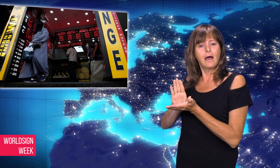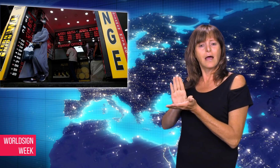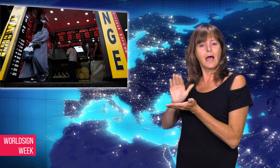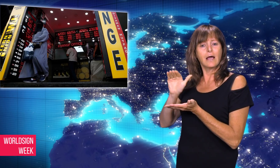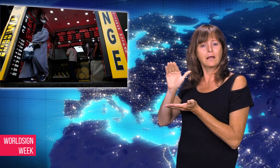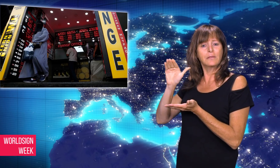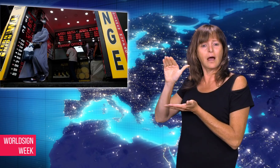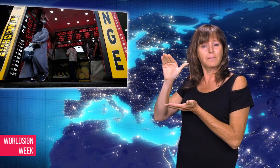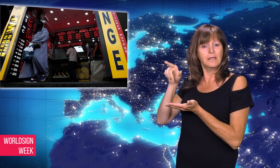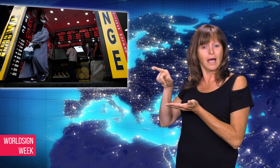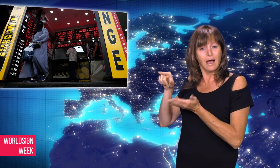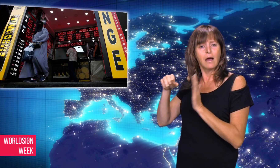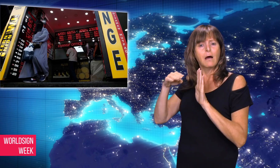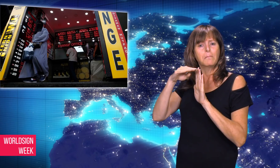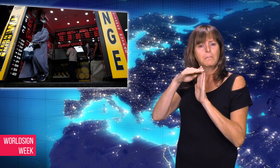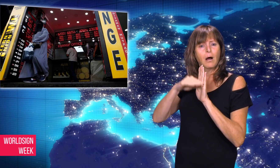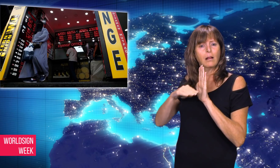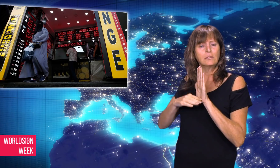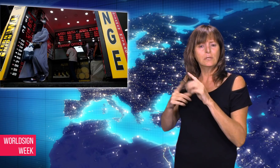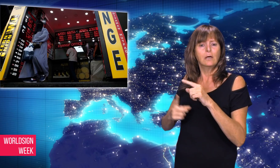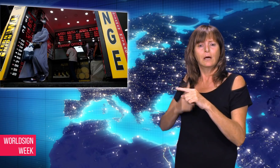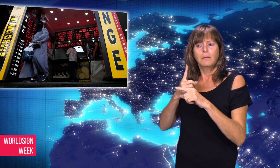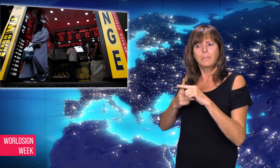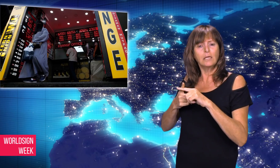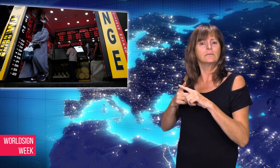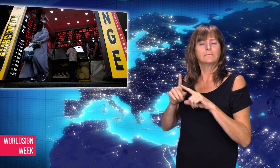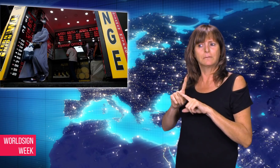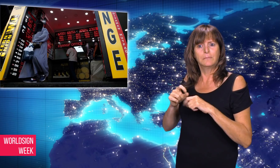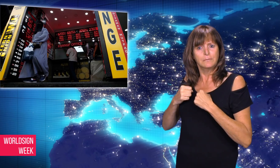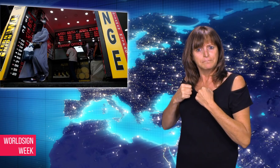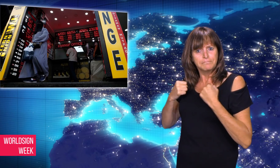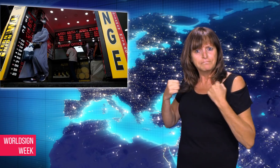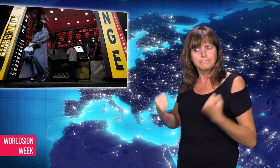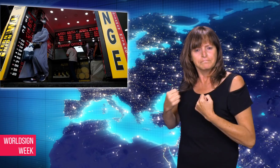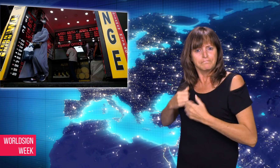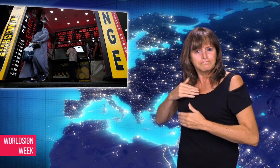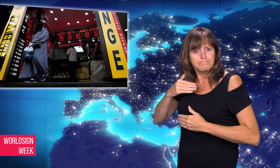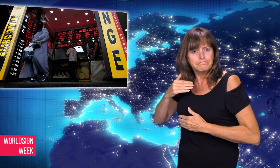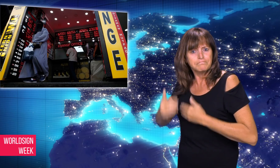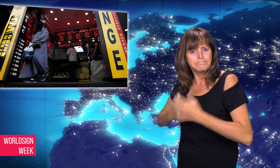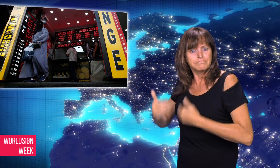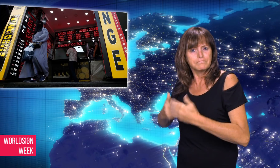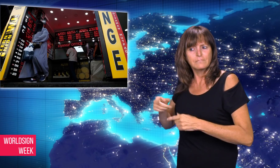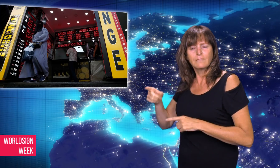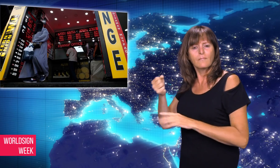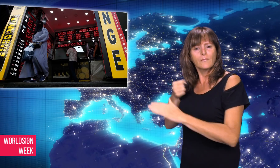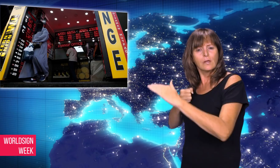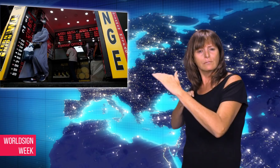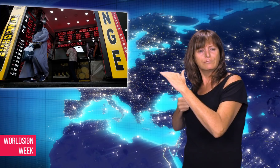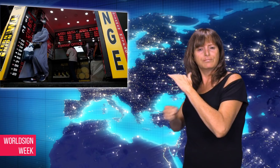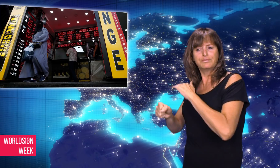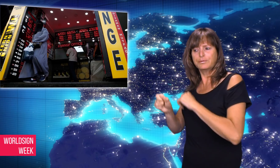an American pastor for terror-related charges. Under Erdogan’s leadership,